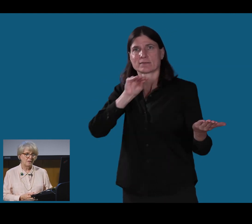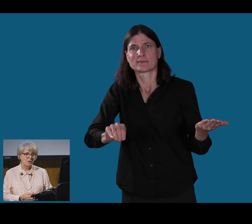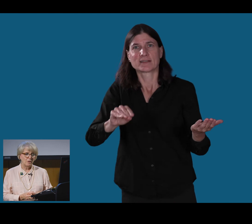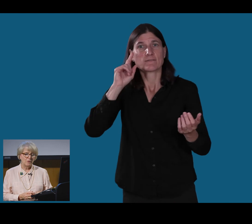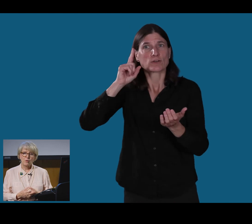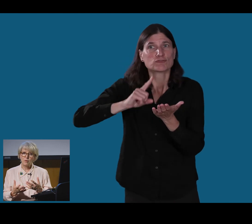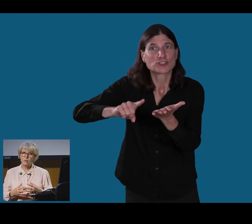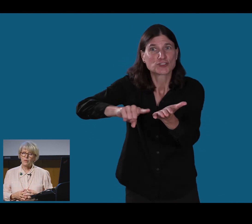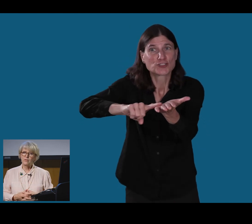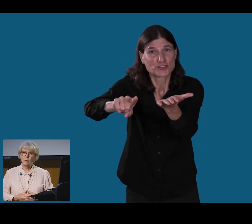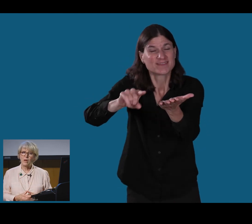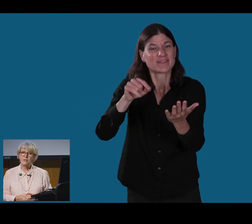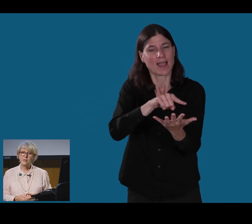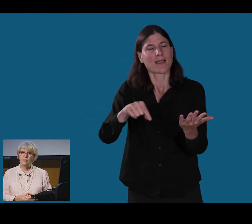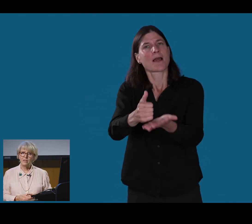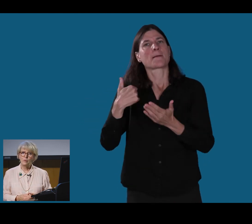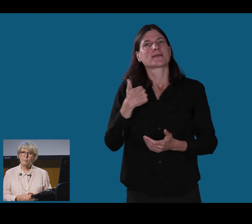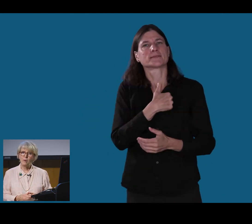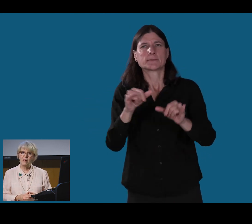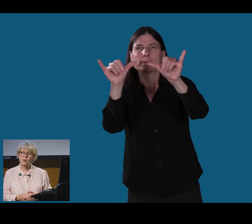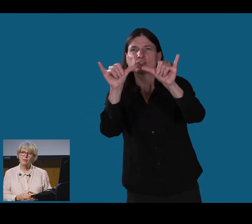So those are the things that I wanted to convey to you about measurement.